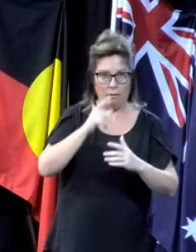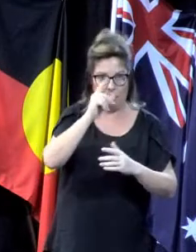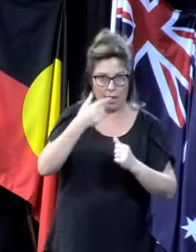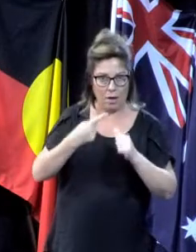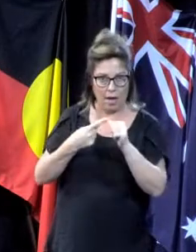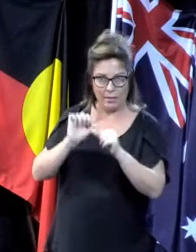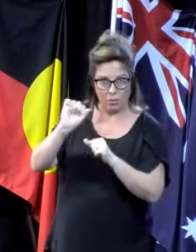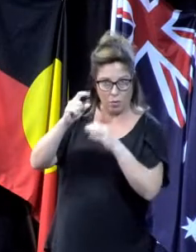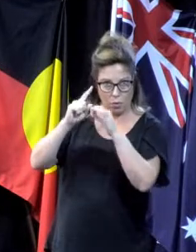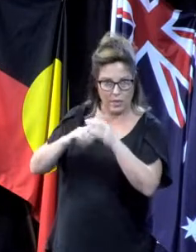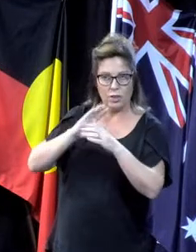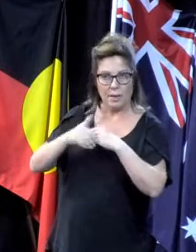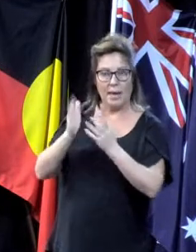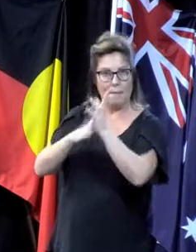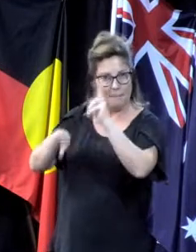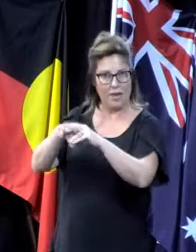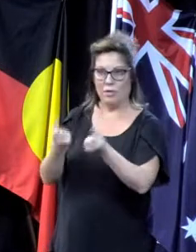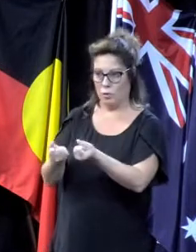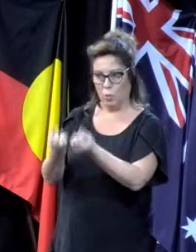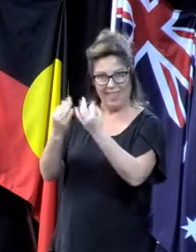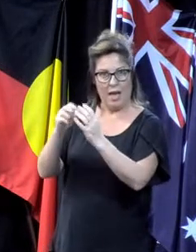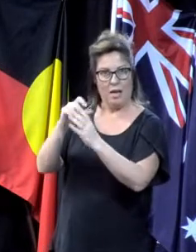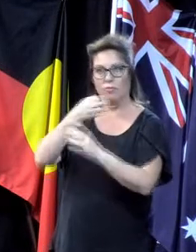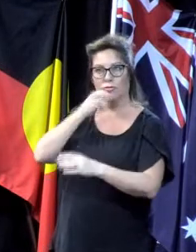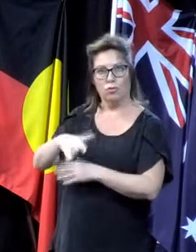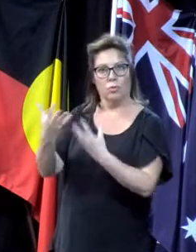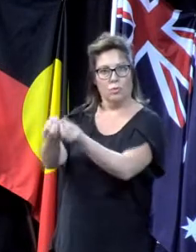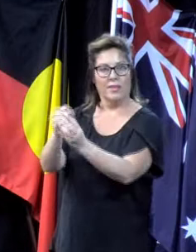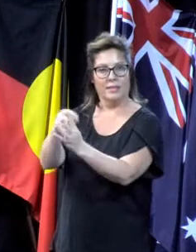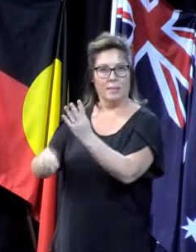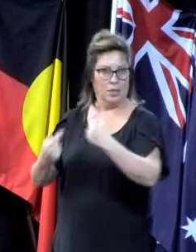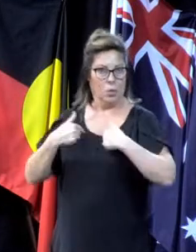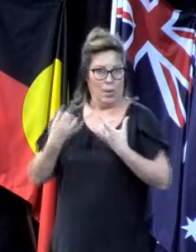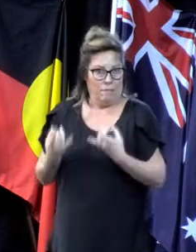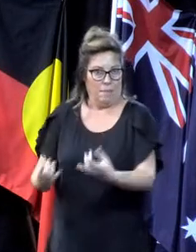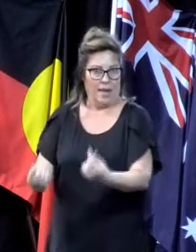We were actually preparing ourselves for that, for parents of students